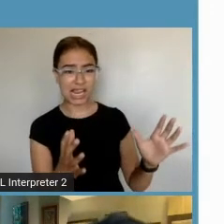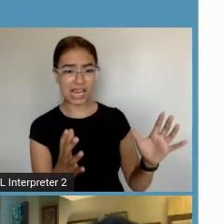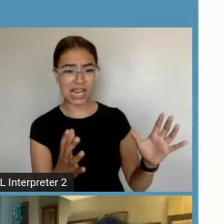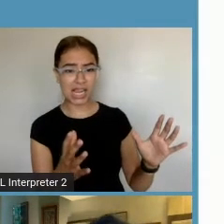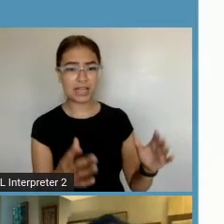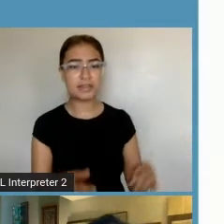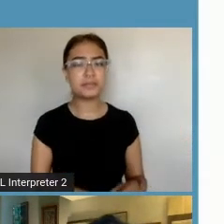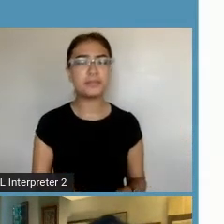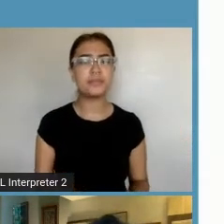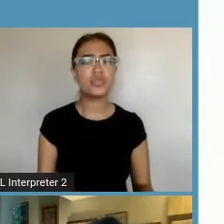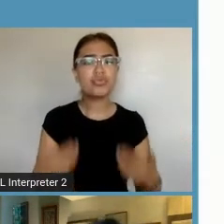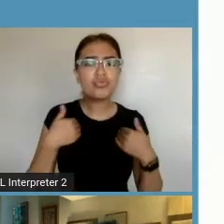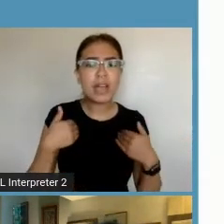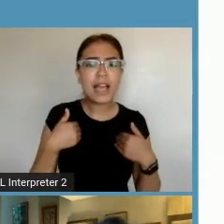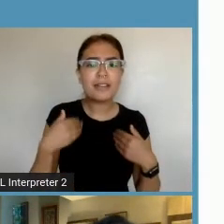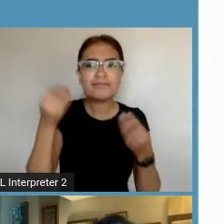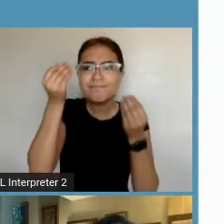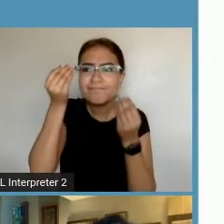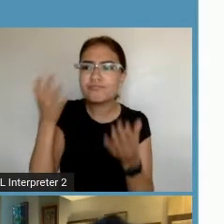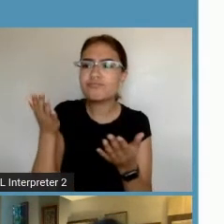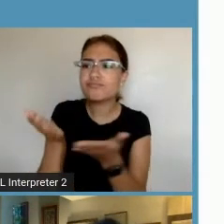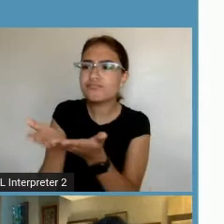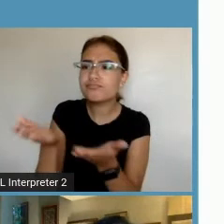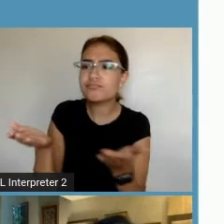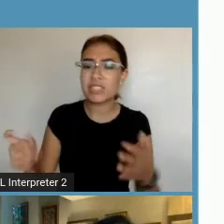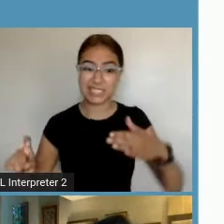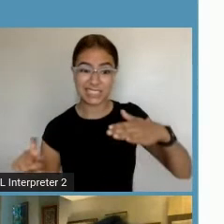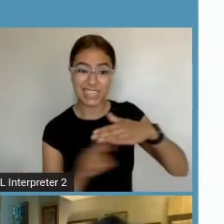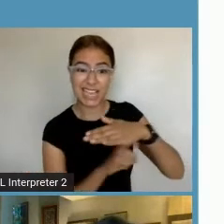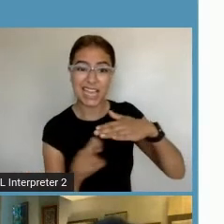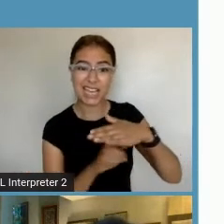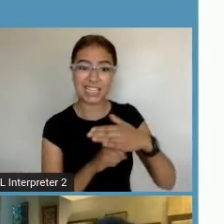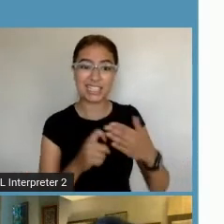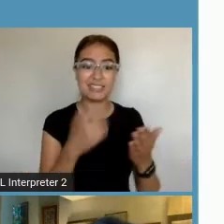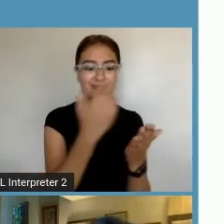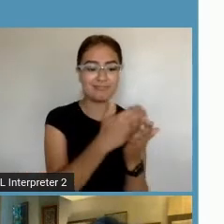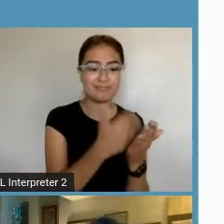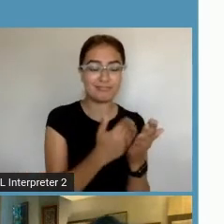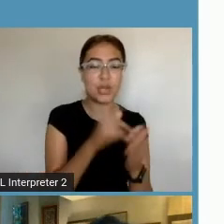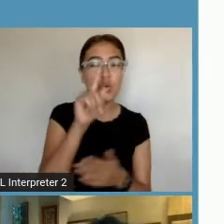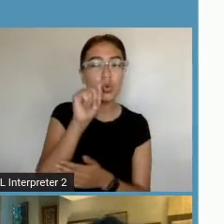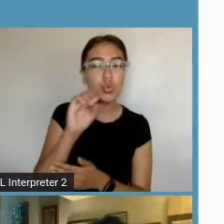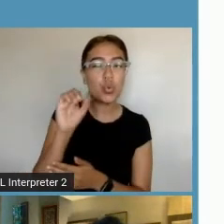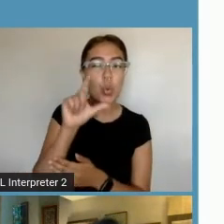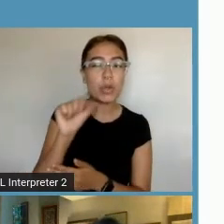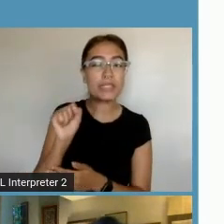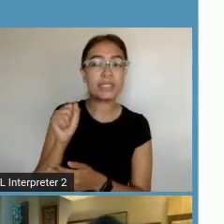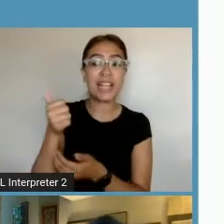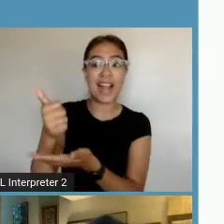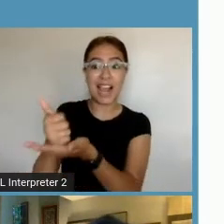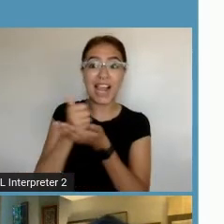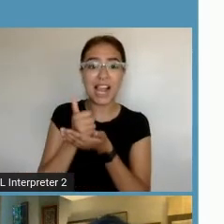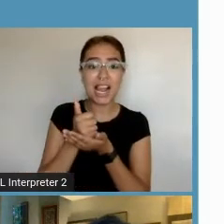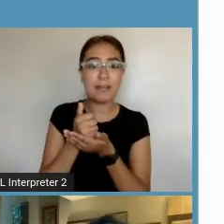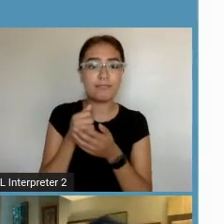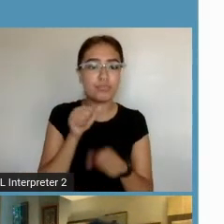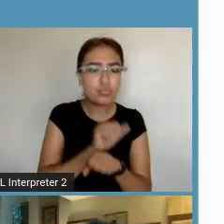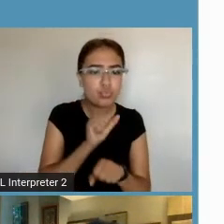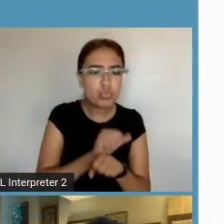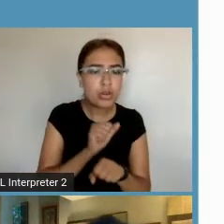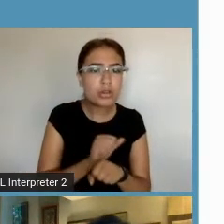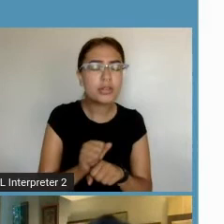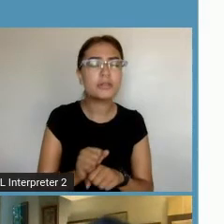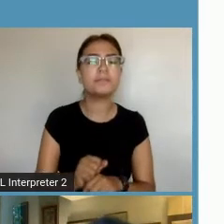resources and skilled guides to help you with your workflow and naming convention? Do you have the